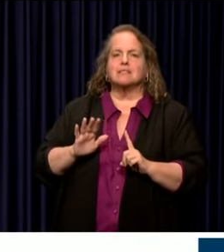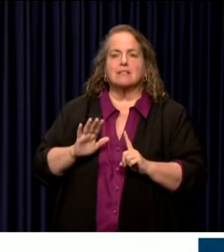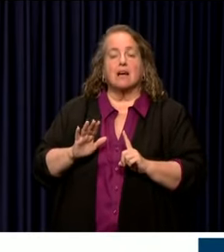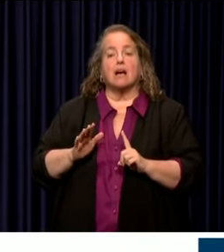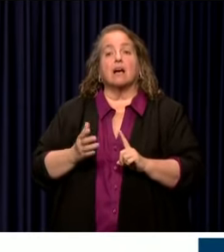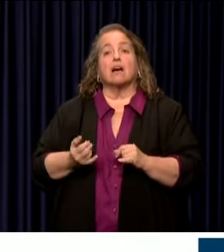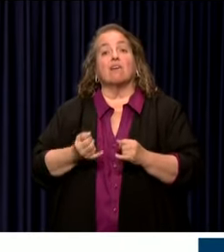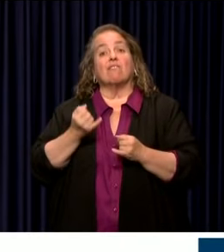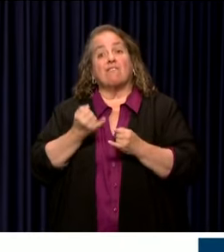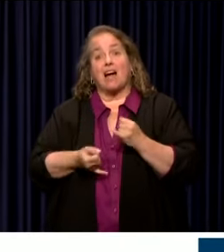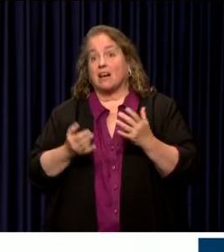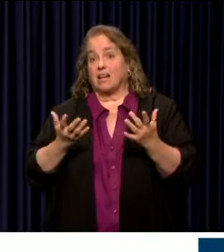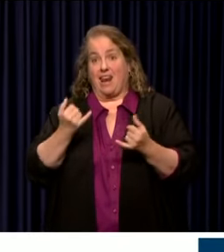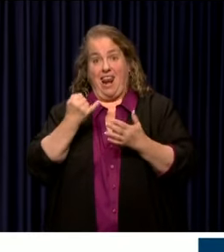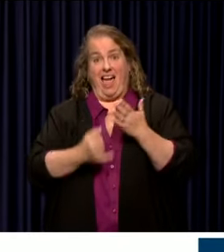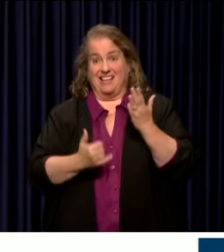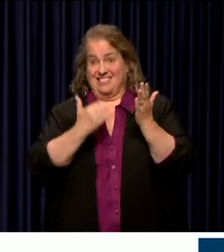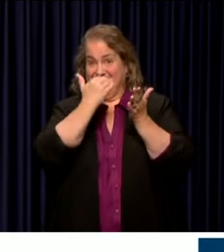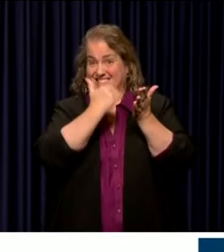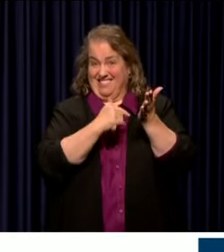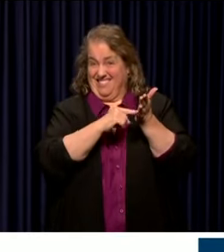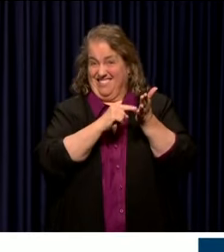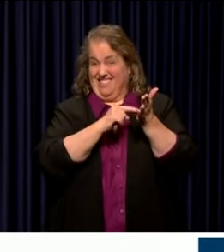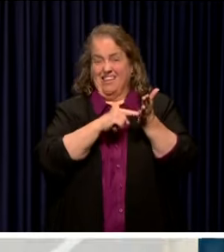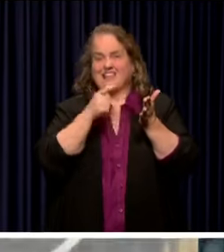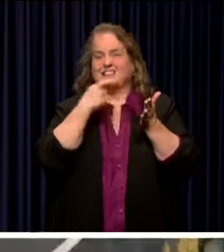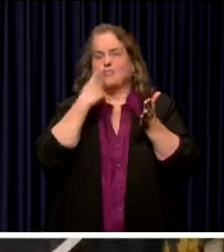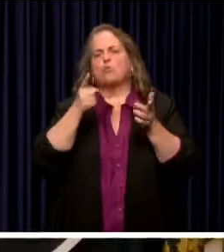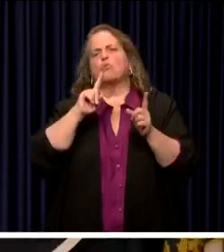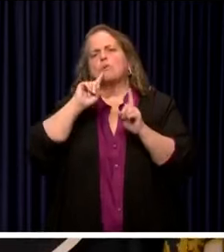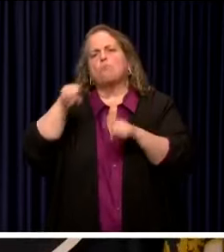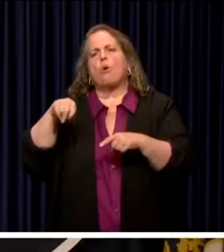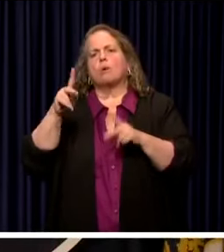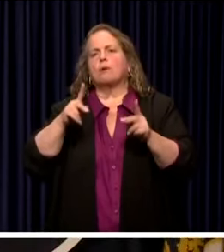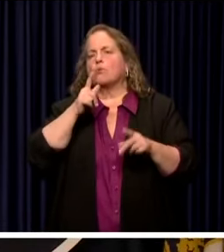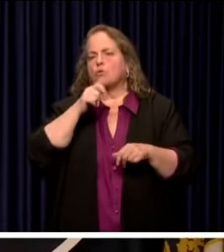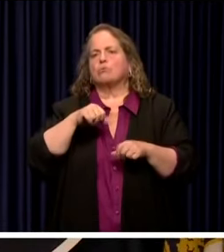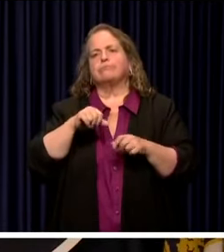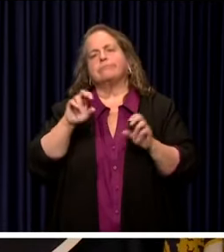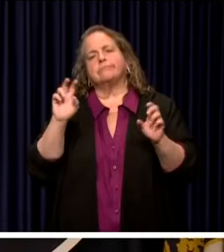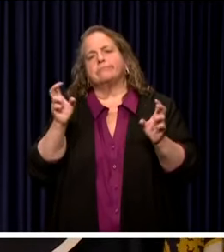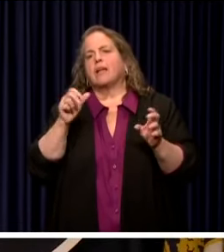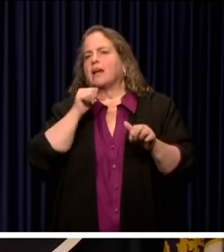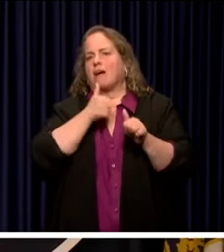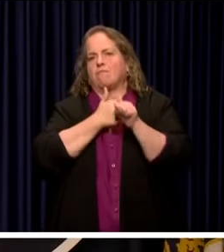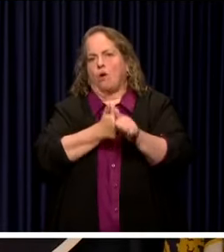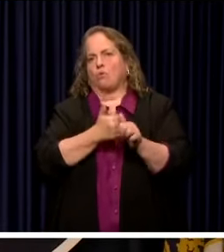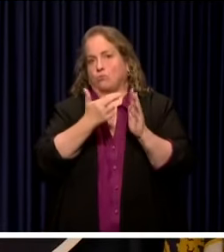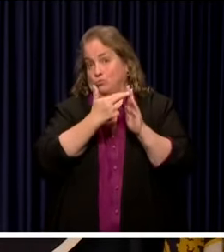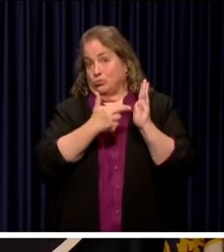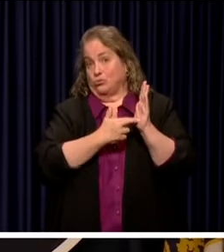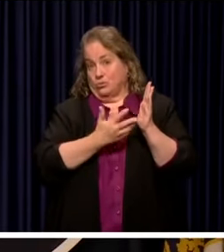BEEN FLATTENED THIS CURVE, YOUR ACTIONS THAT HAVE SAVED LIVES AND MAKE THEM AN EXAMPLE FOR OTHERS.